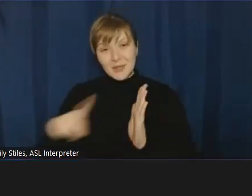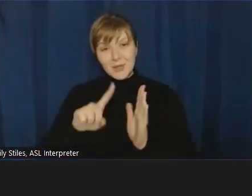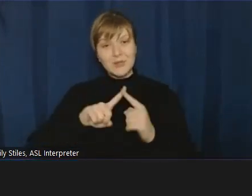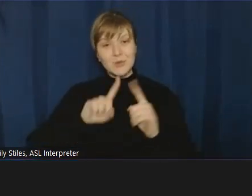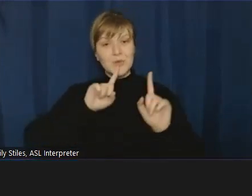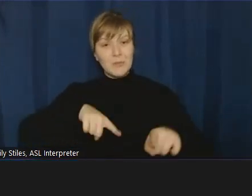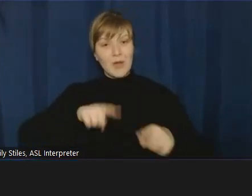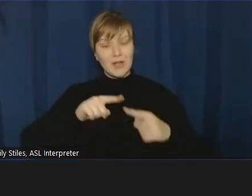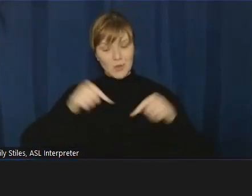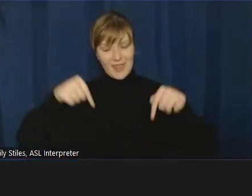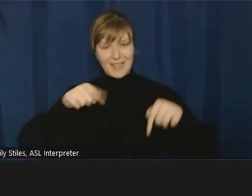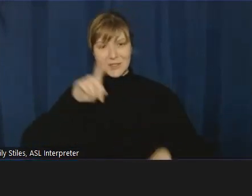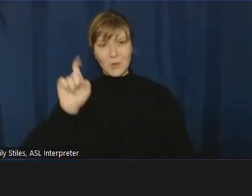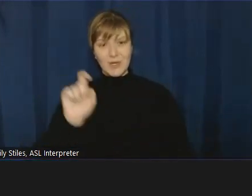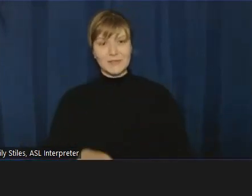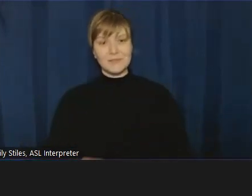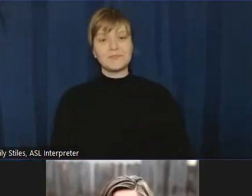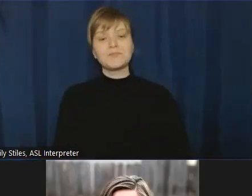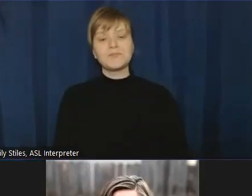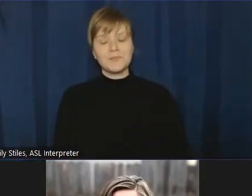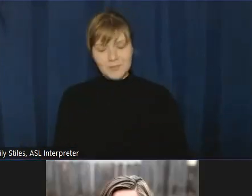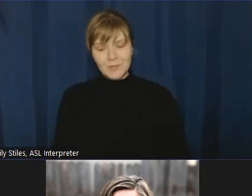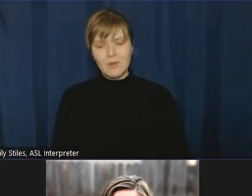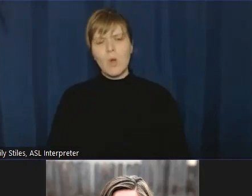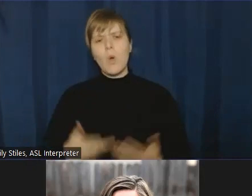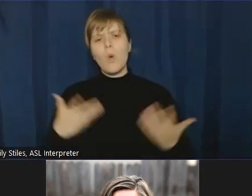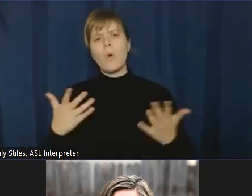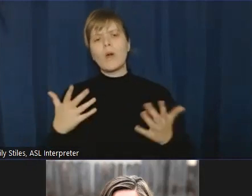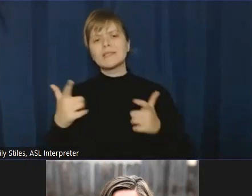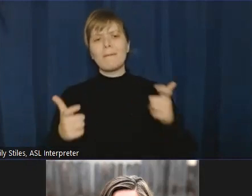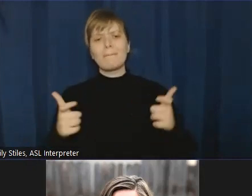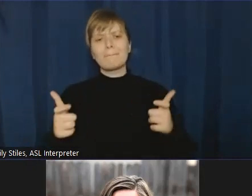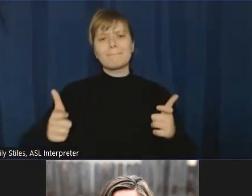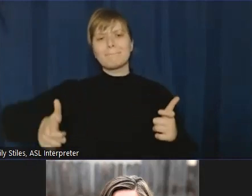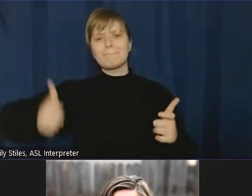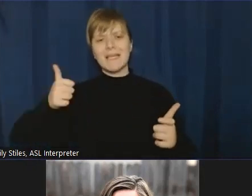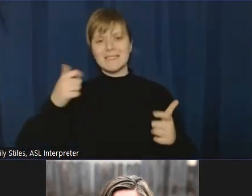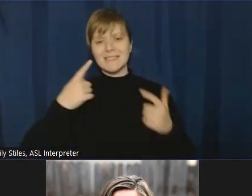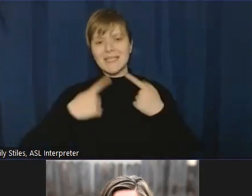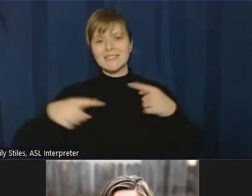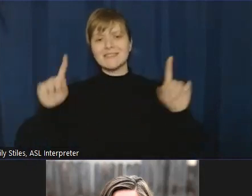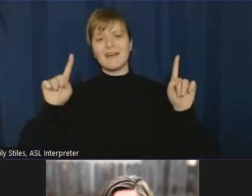what is the biggest success your state or locality has had in developing